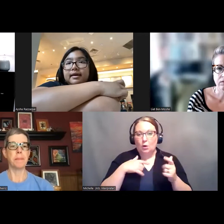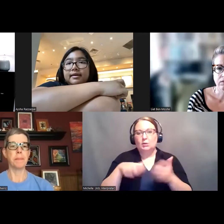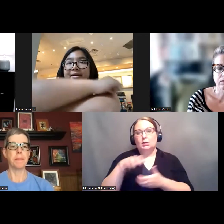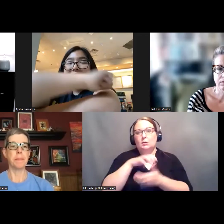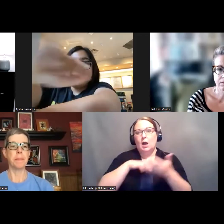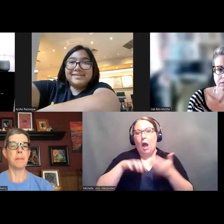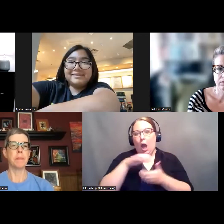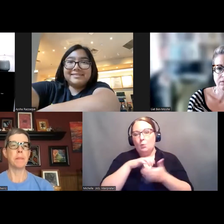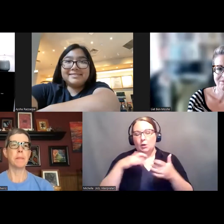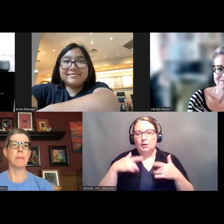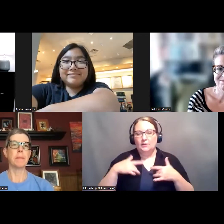And yeah.